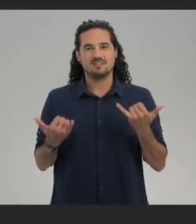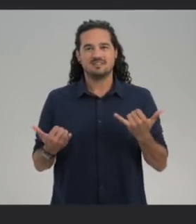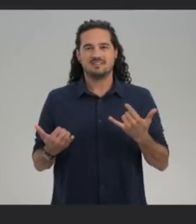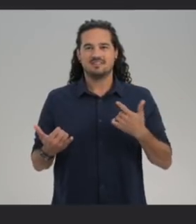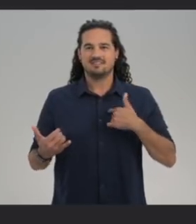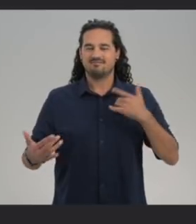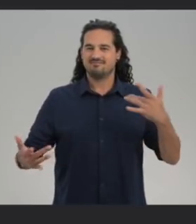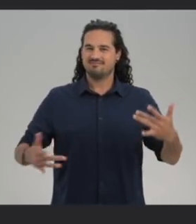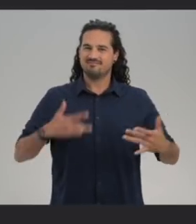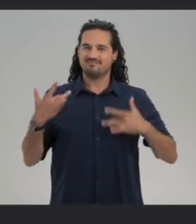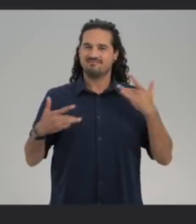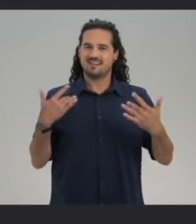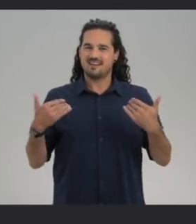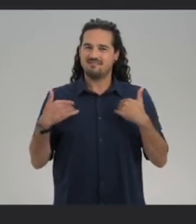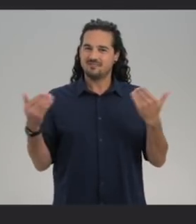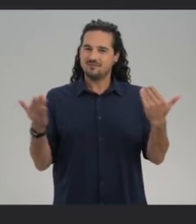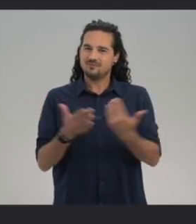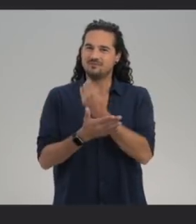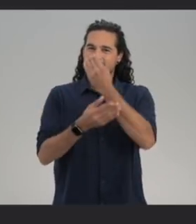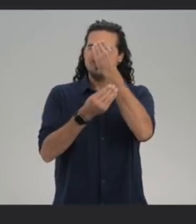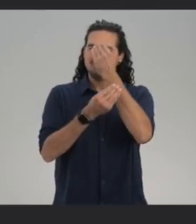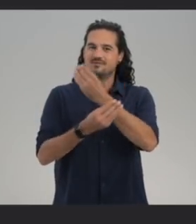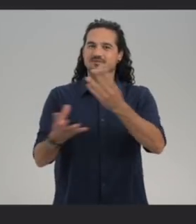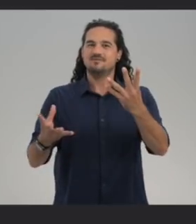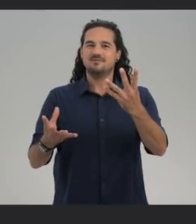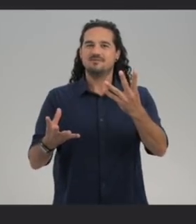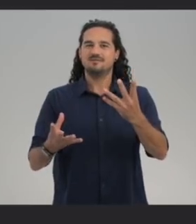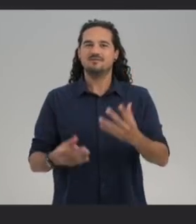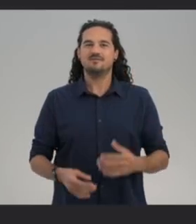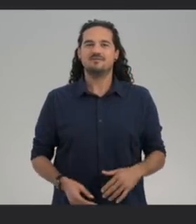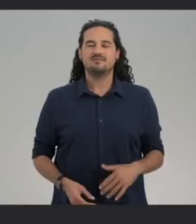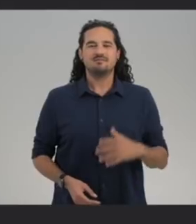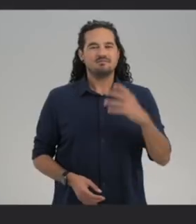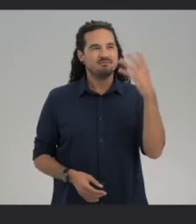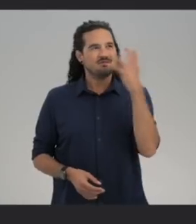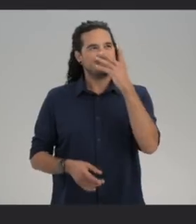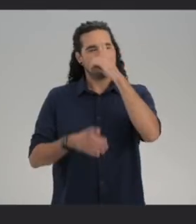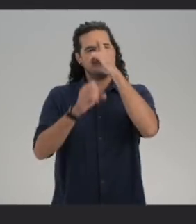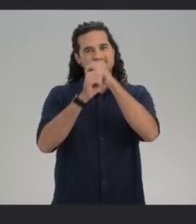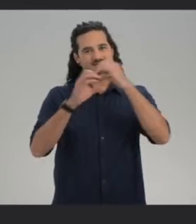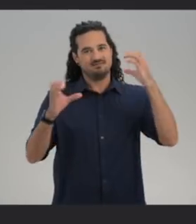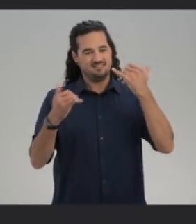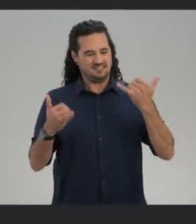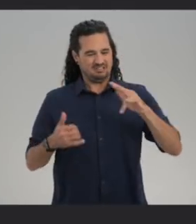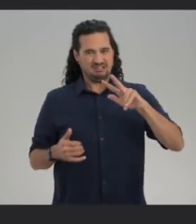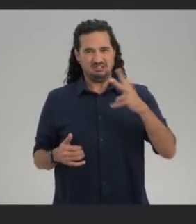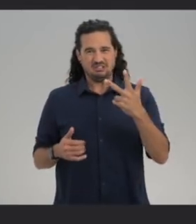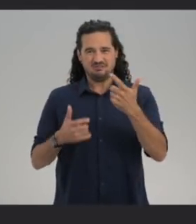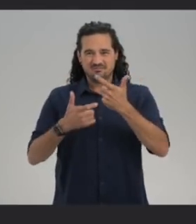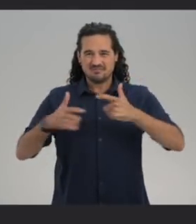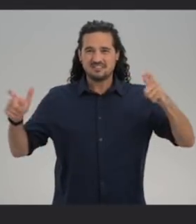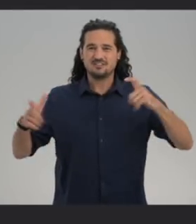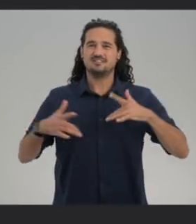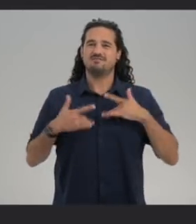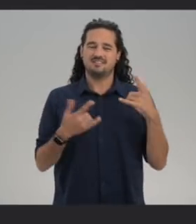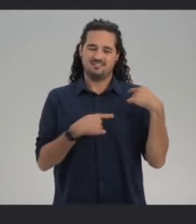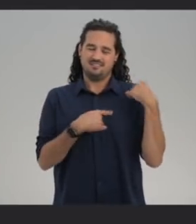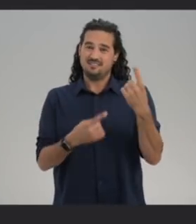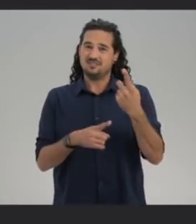I'm really excited for today and the news we have to share with you. It's amazing to think that this is our third major event